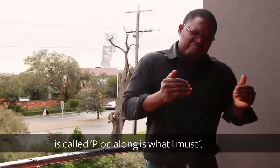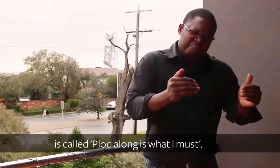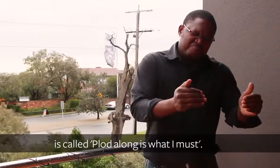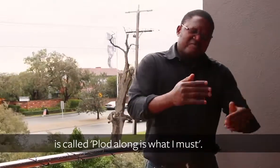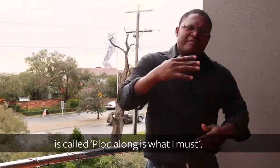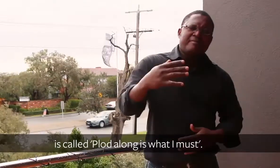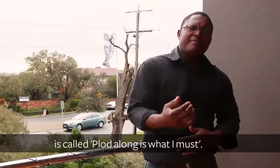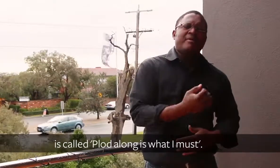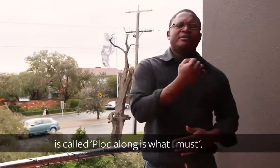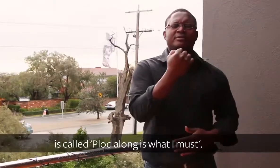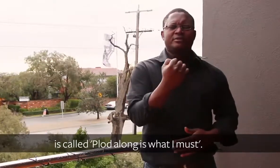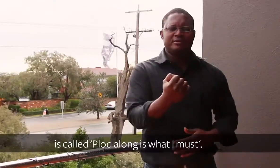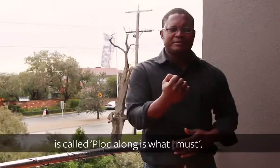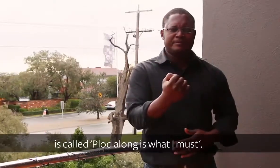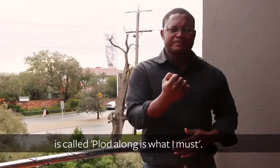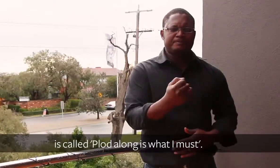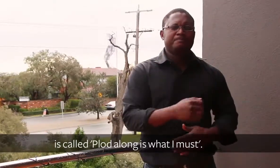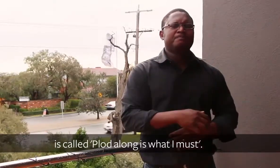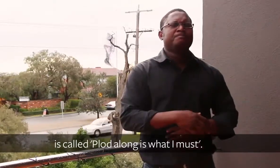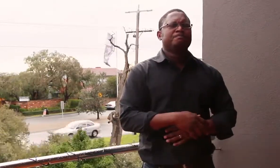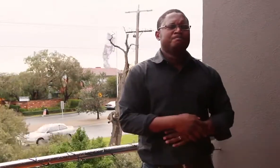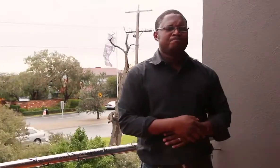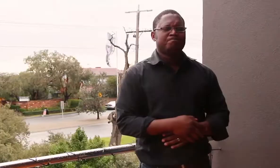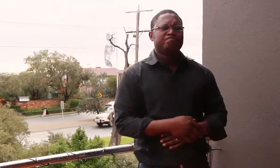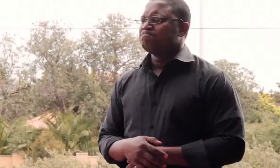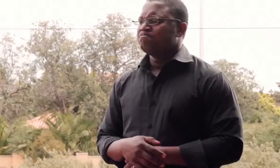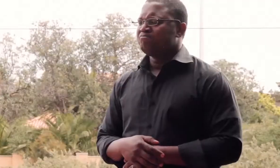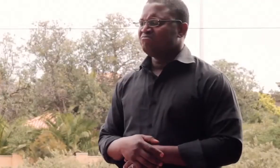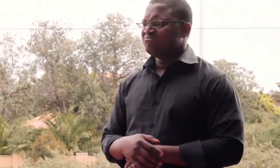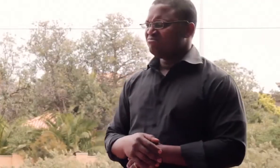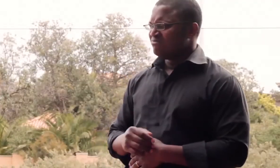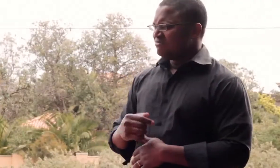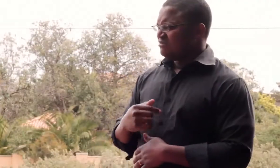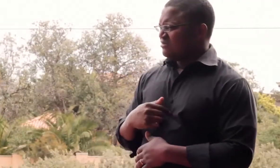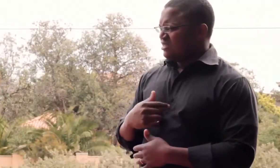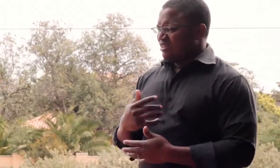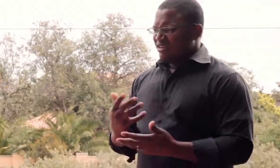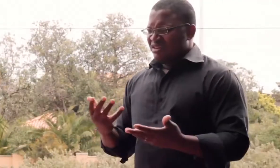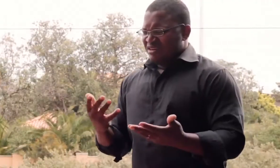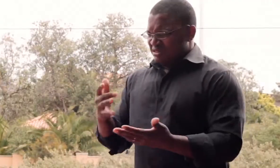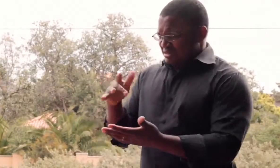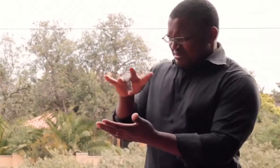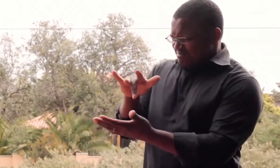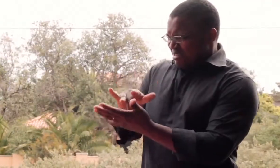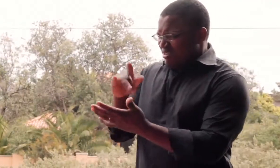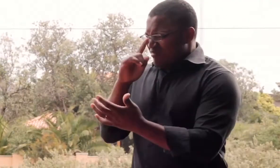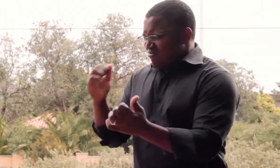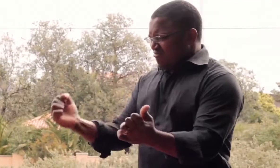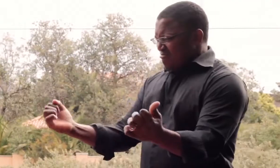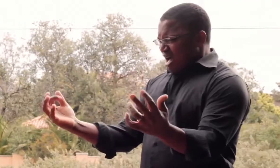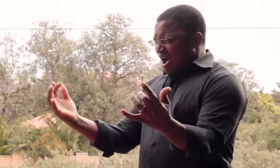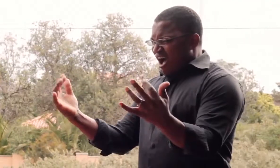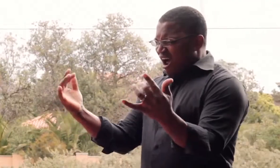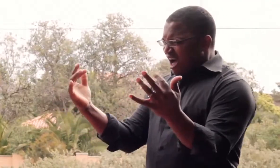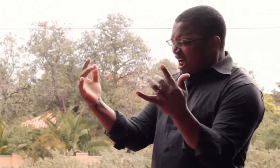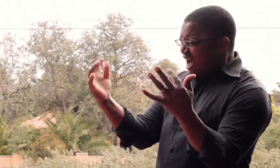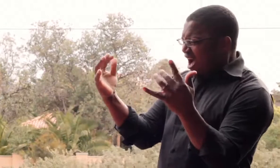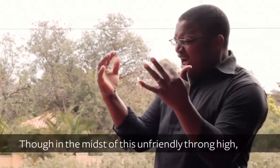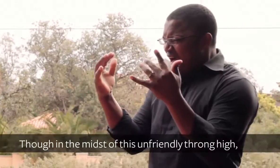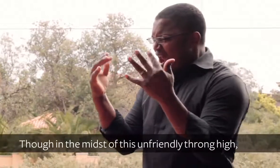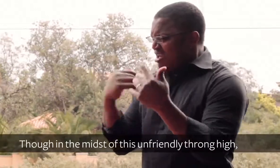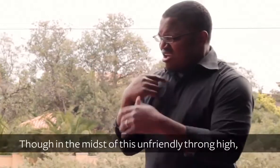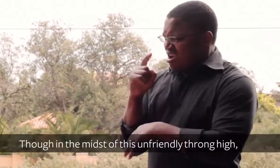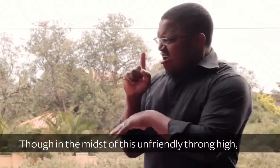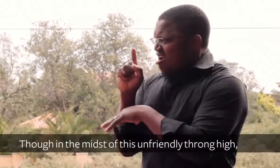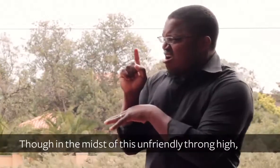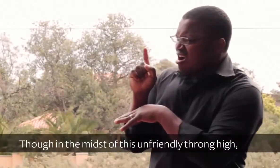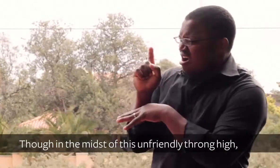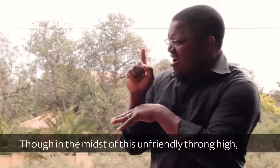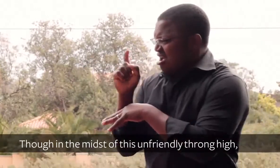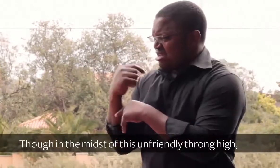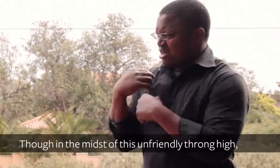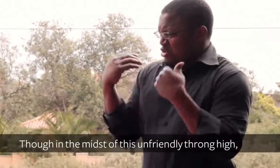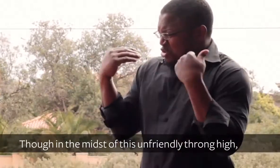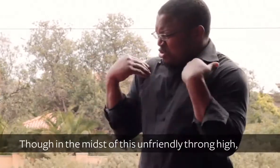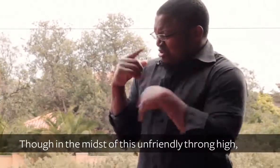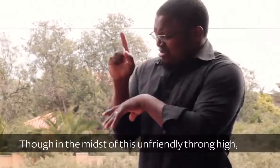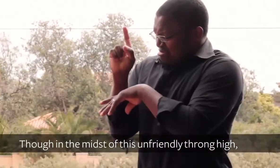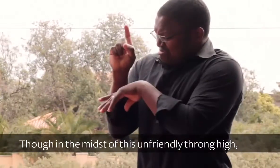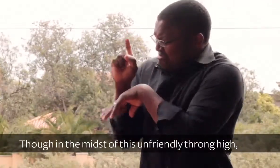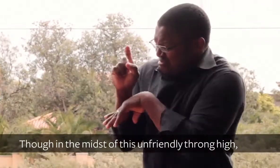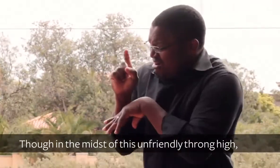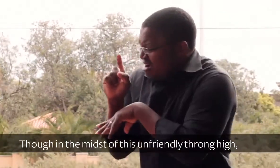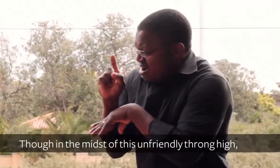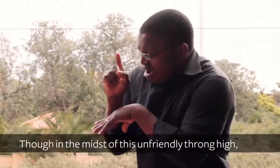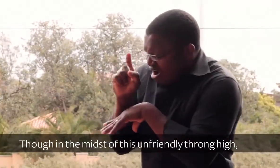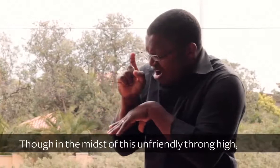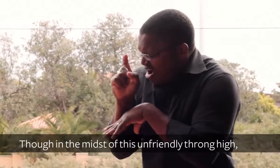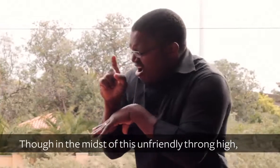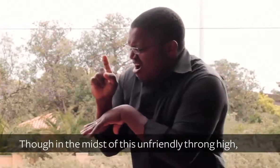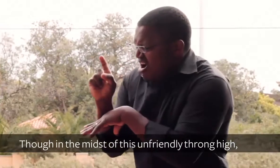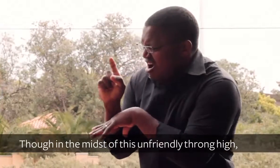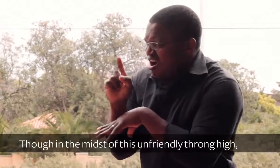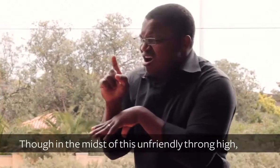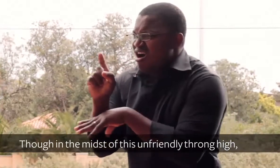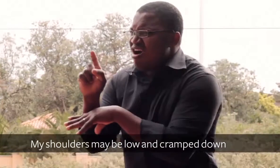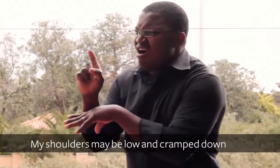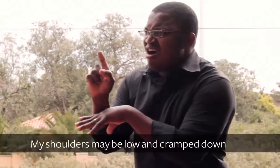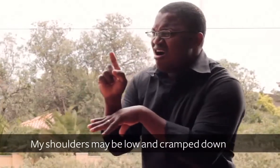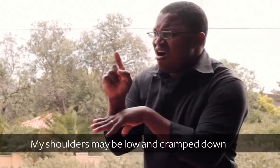Though in the midst of this unfriendly throng high, my shoulders may be